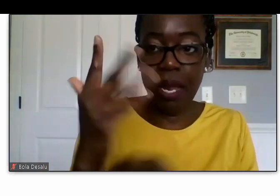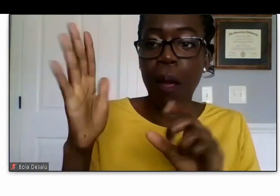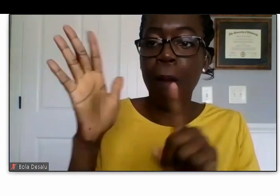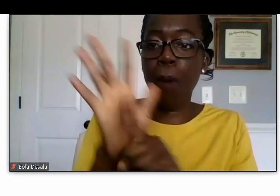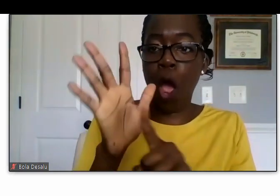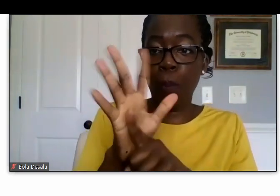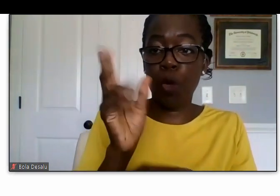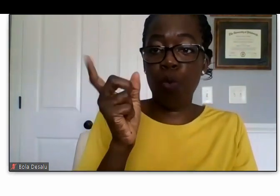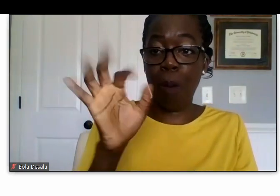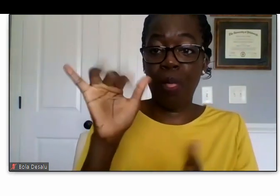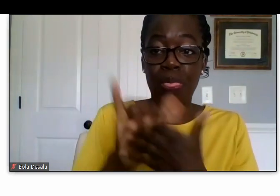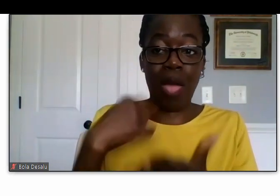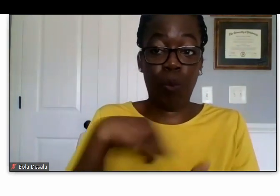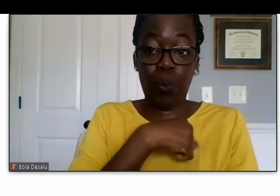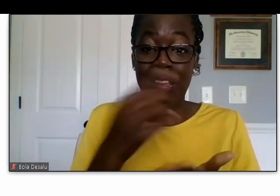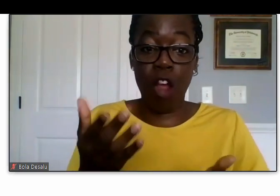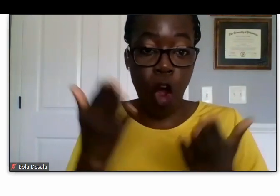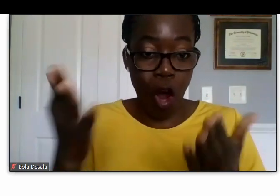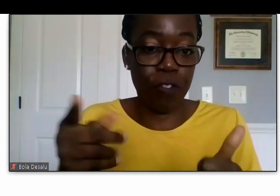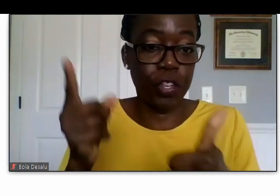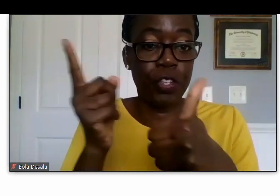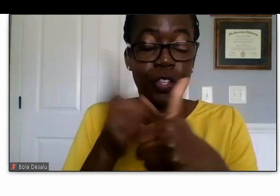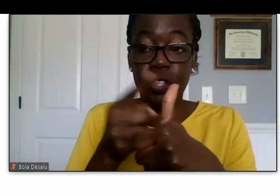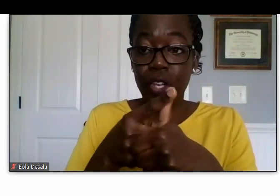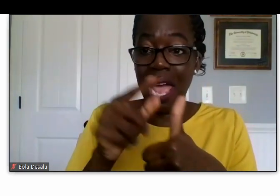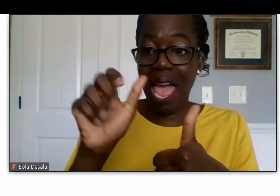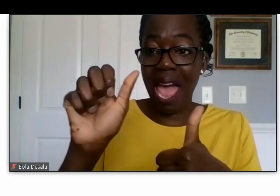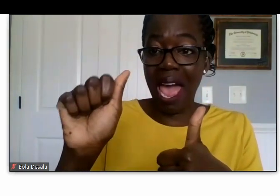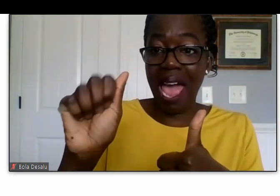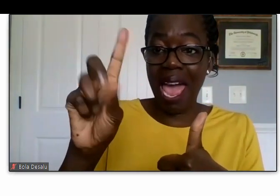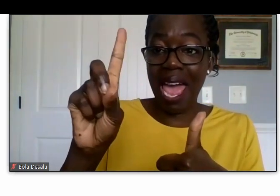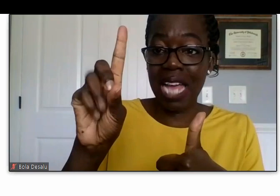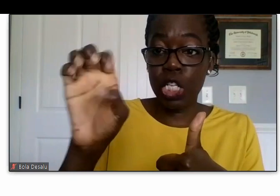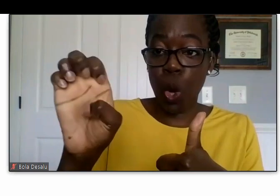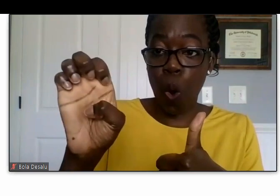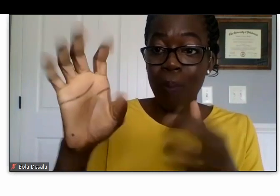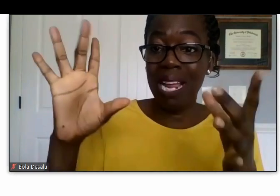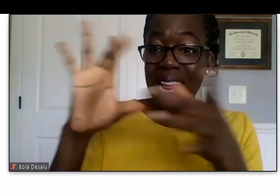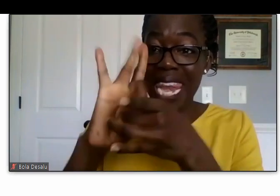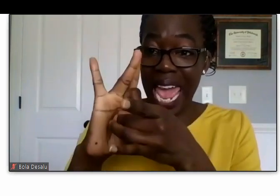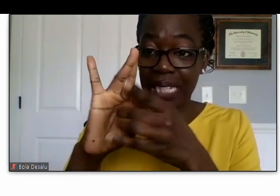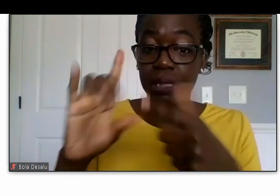so it provides live-streaming captions for